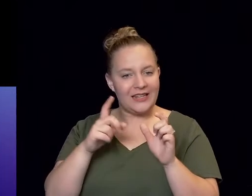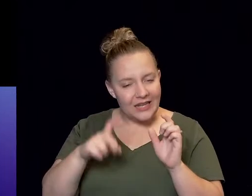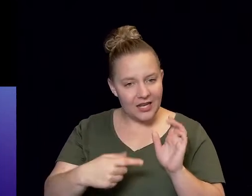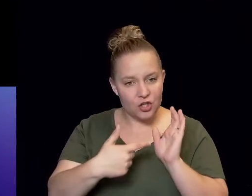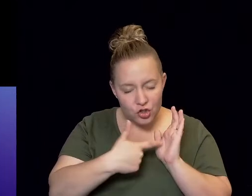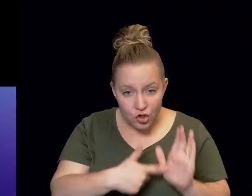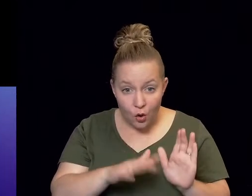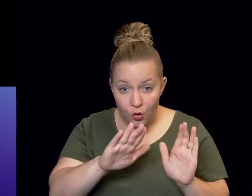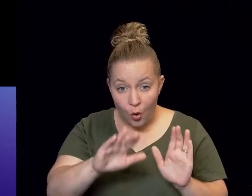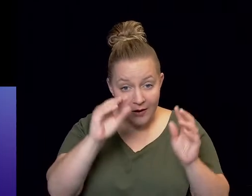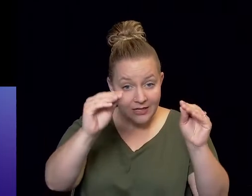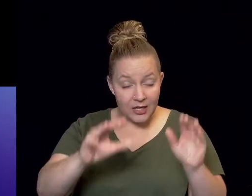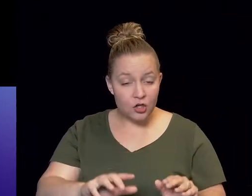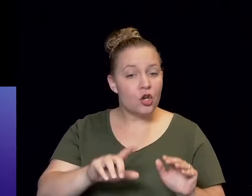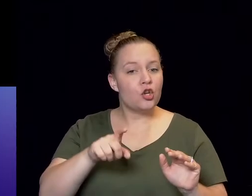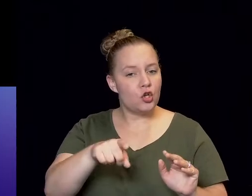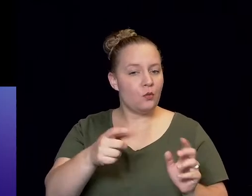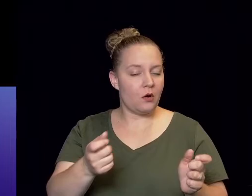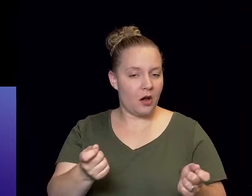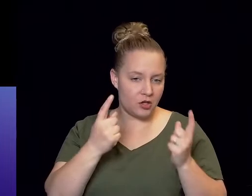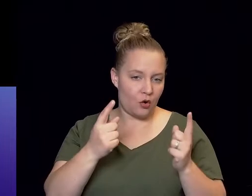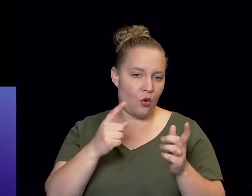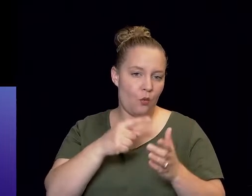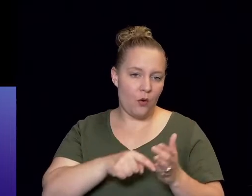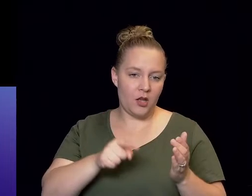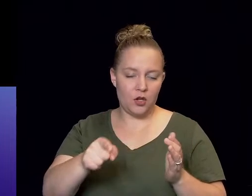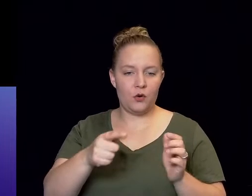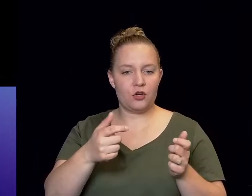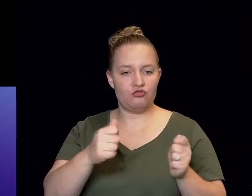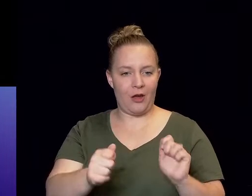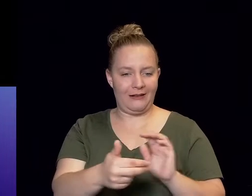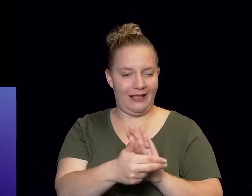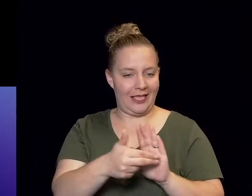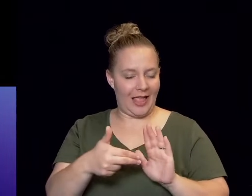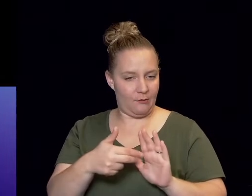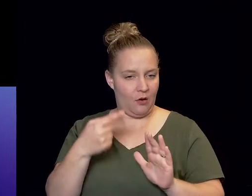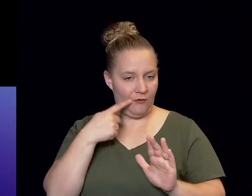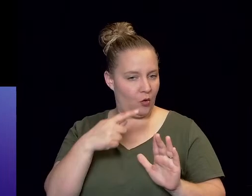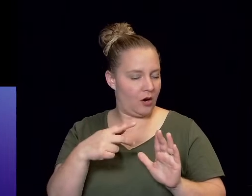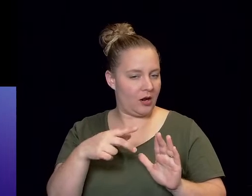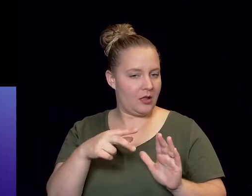that you understand what it is that you're trying to designate that variable as. So, I don't know